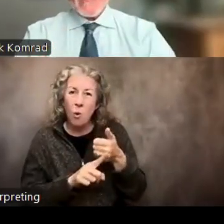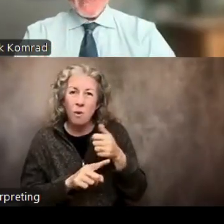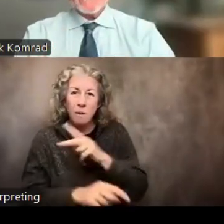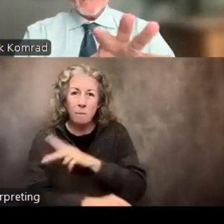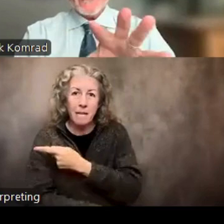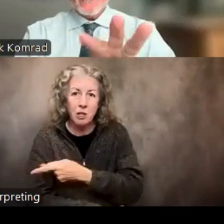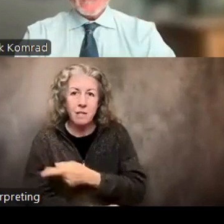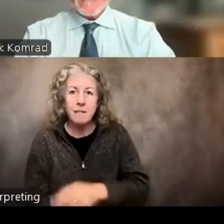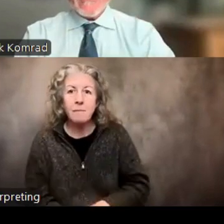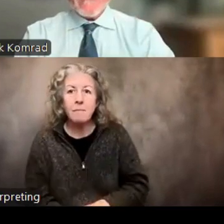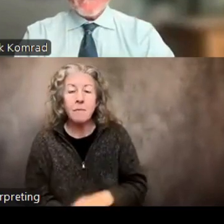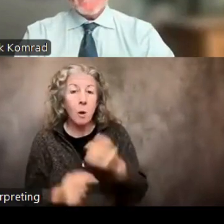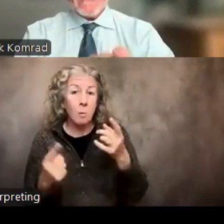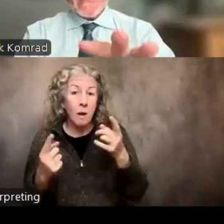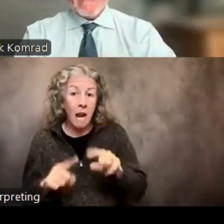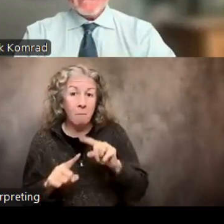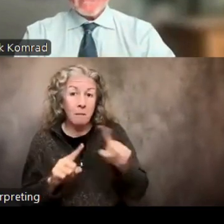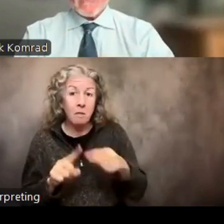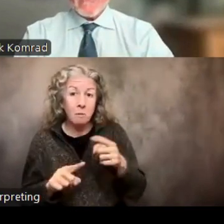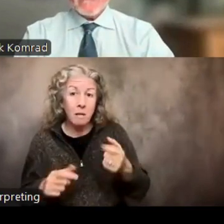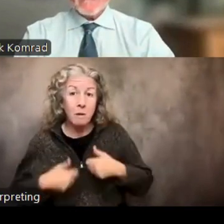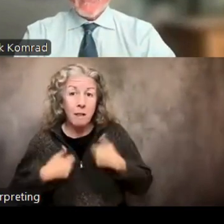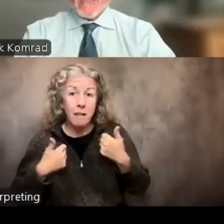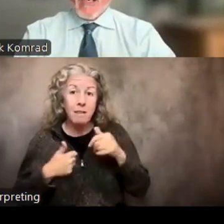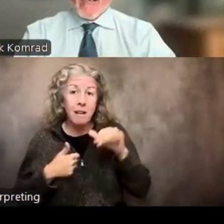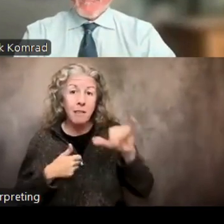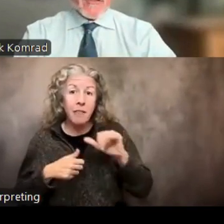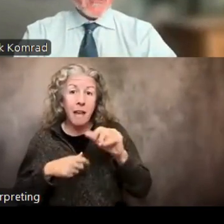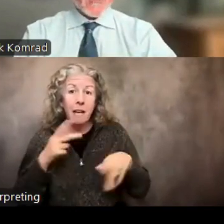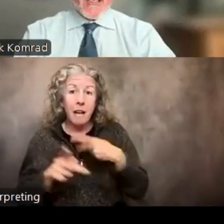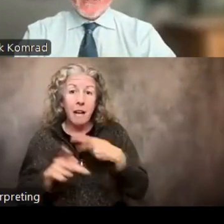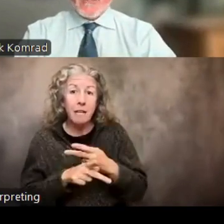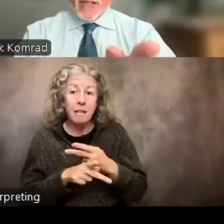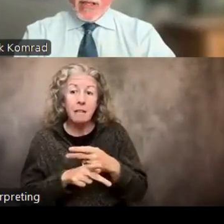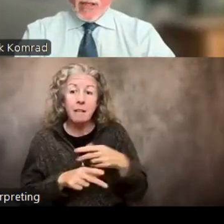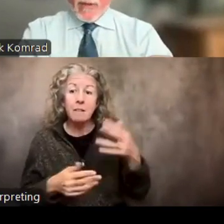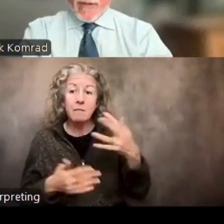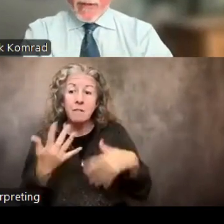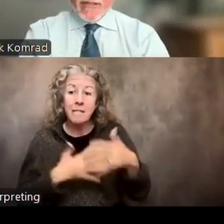happens when you live in these kinds of societies with this